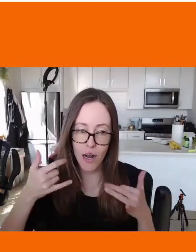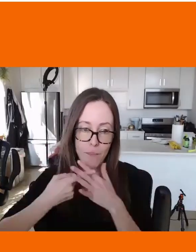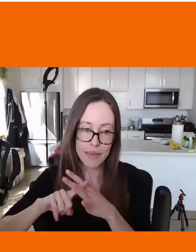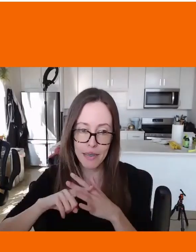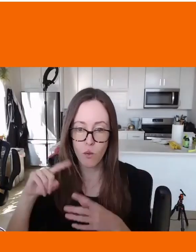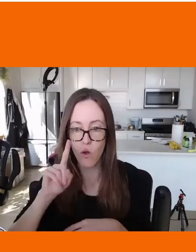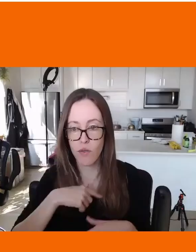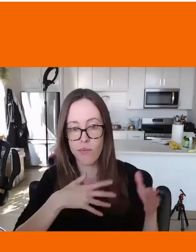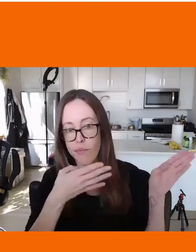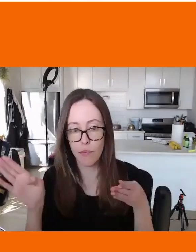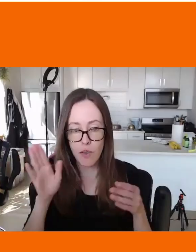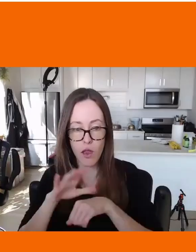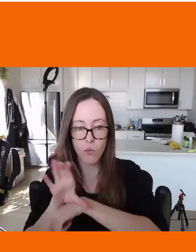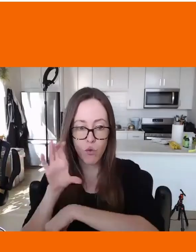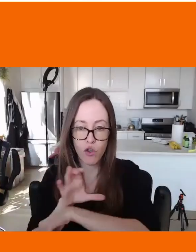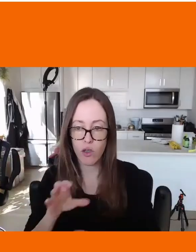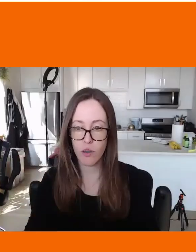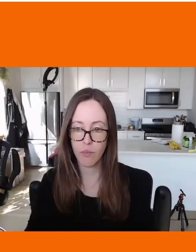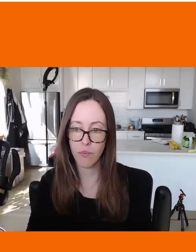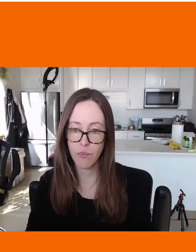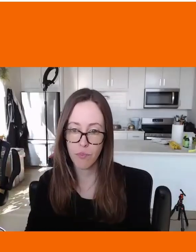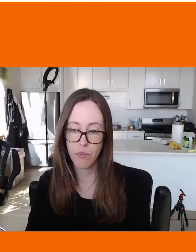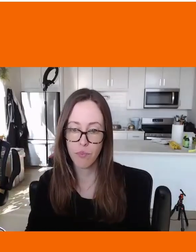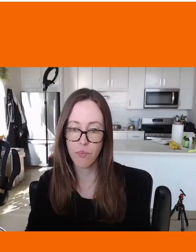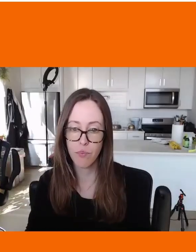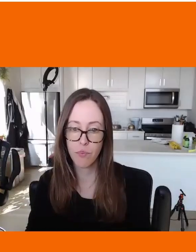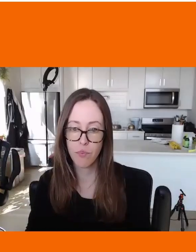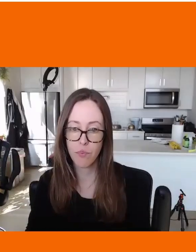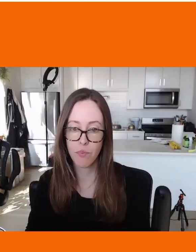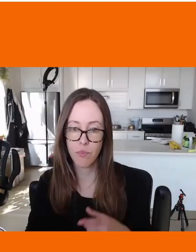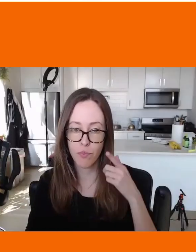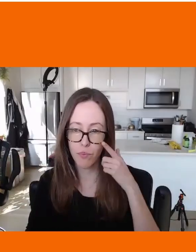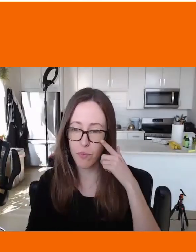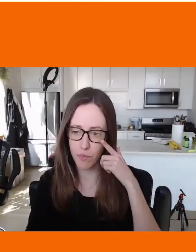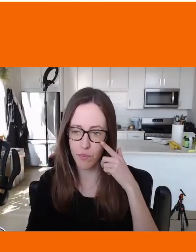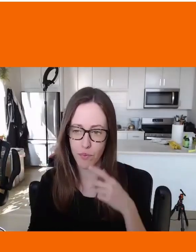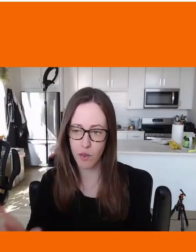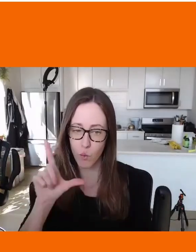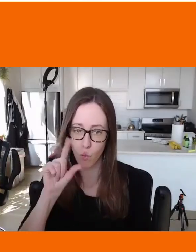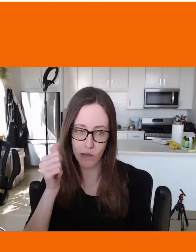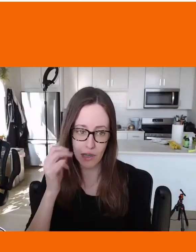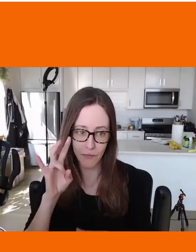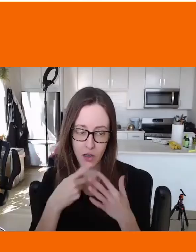Thus begins my pipeline era, where data flows through a pipeline, which is